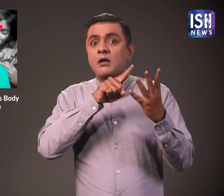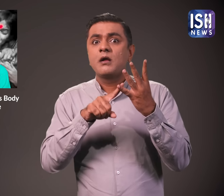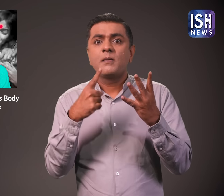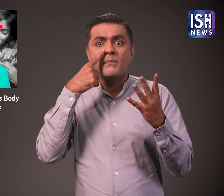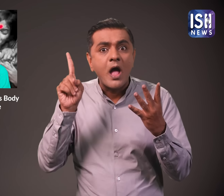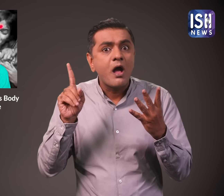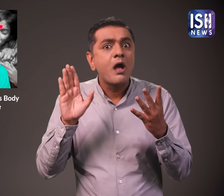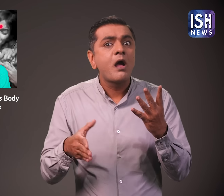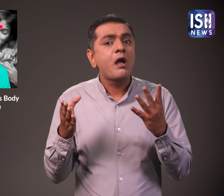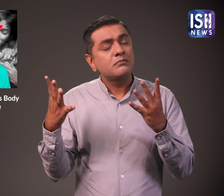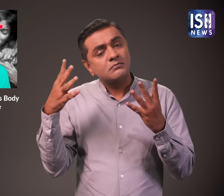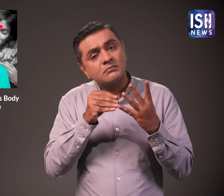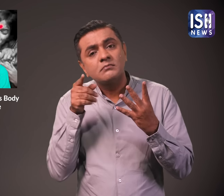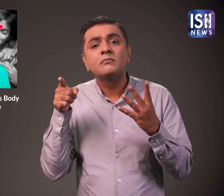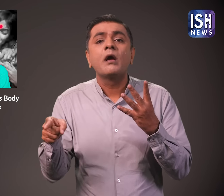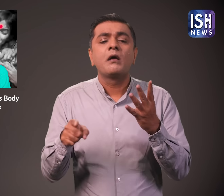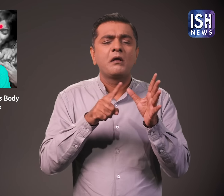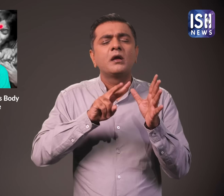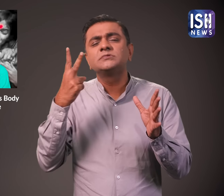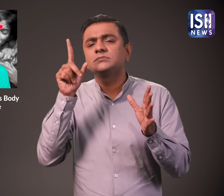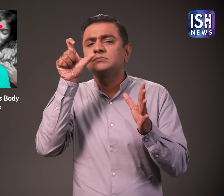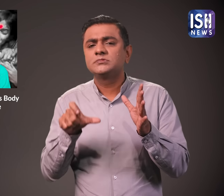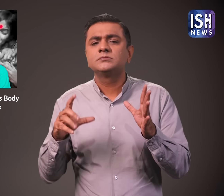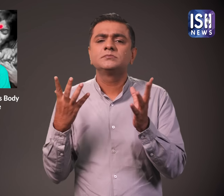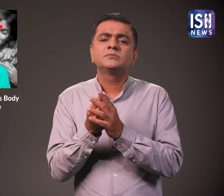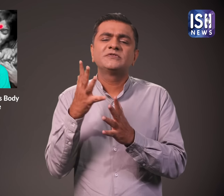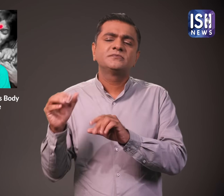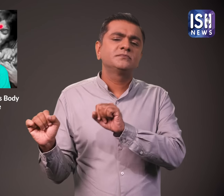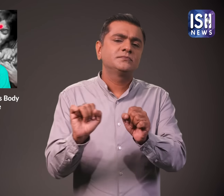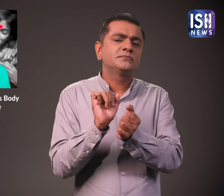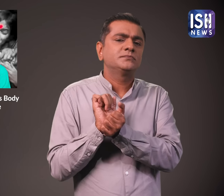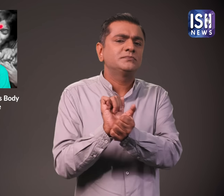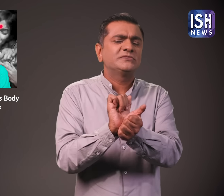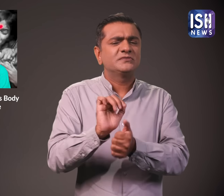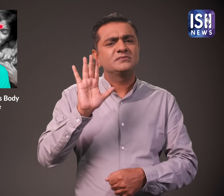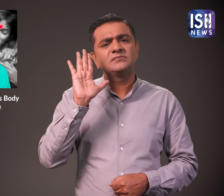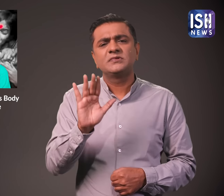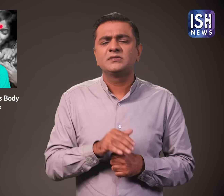her mother, and another person were all arrested.